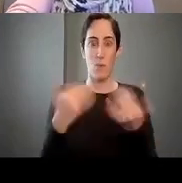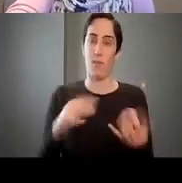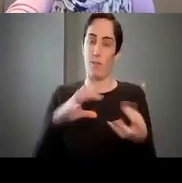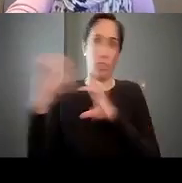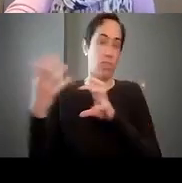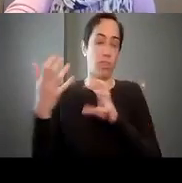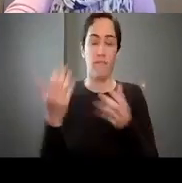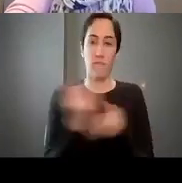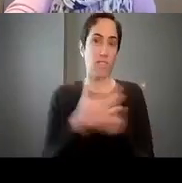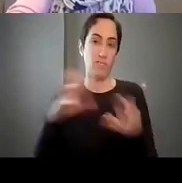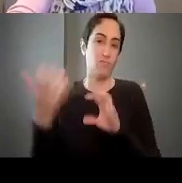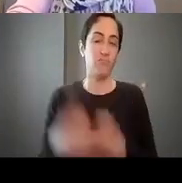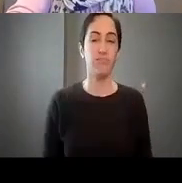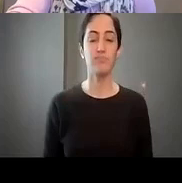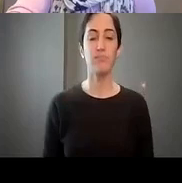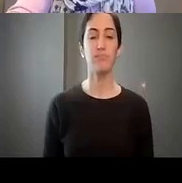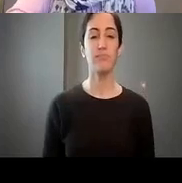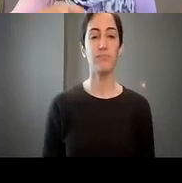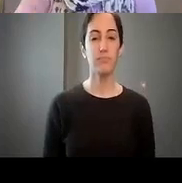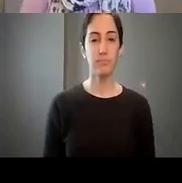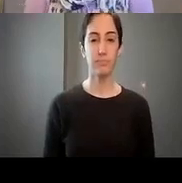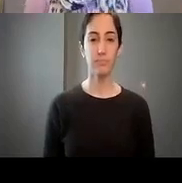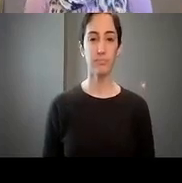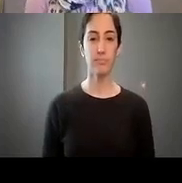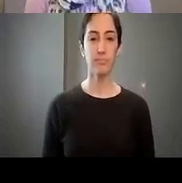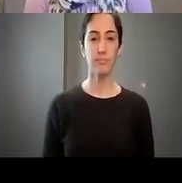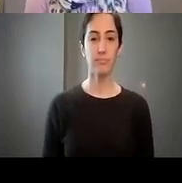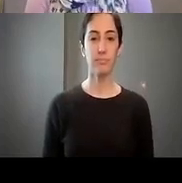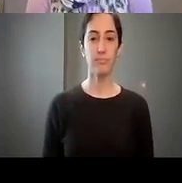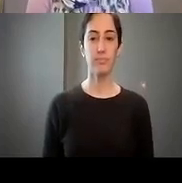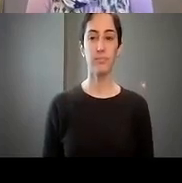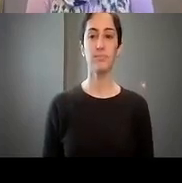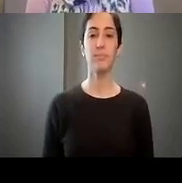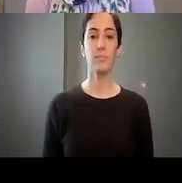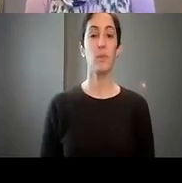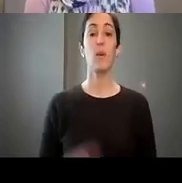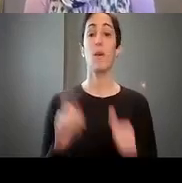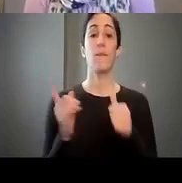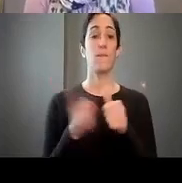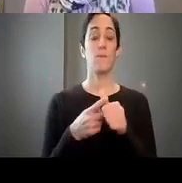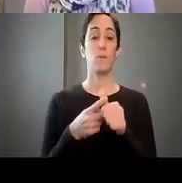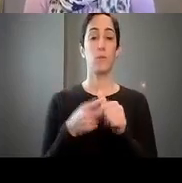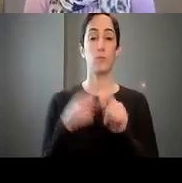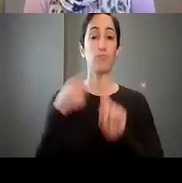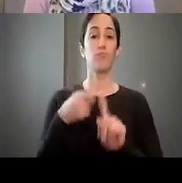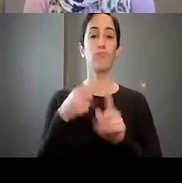So the first has to do with normalcy and the one that we're seeing now. routine. You know, given the multiple So the first has to do with normalcy and